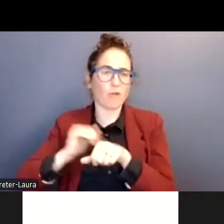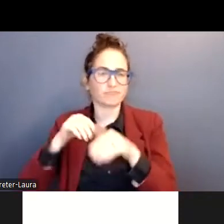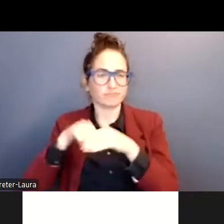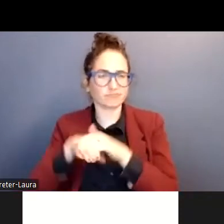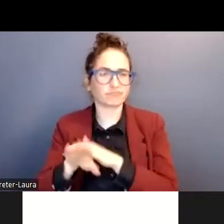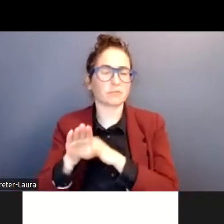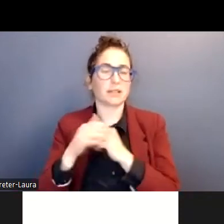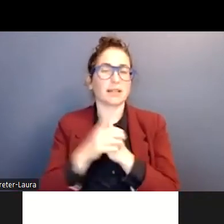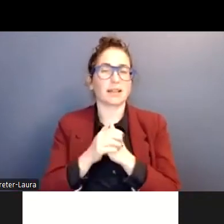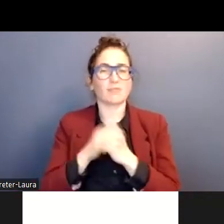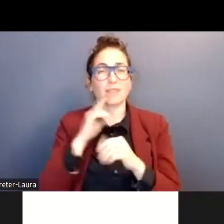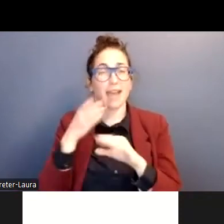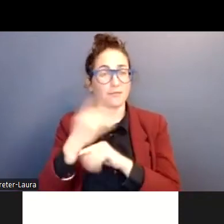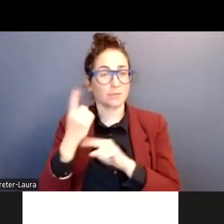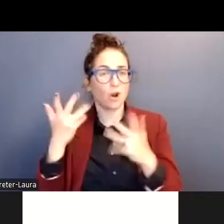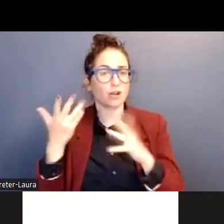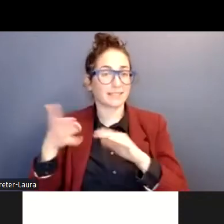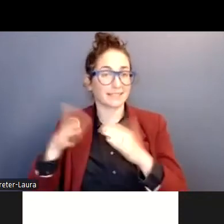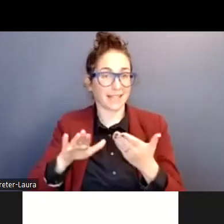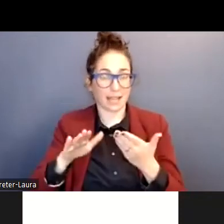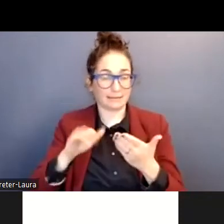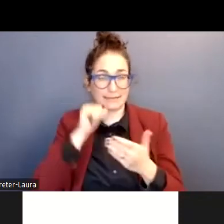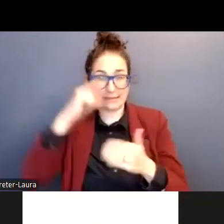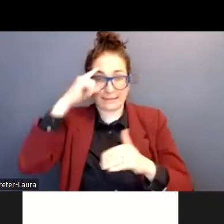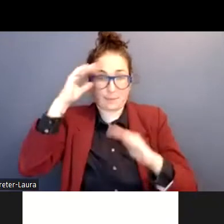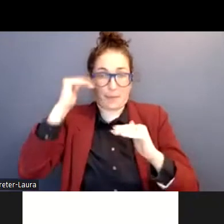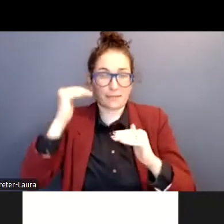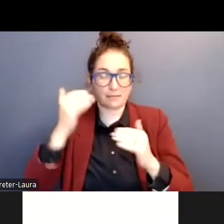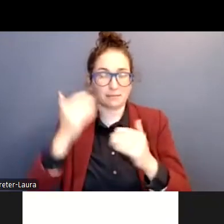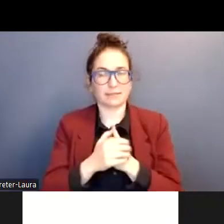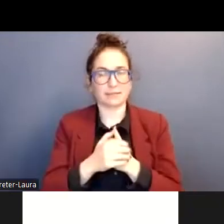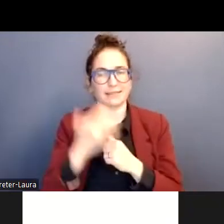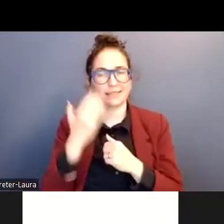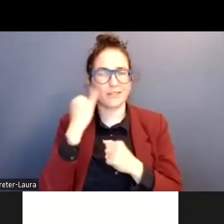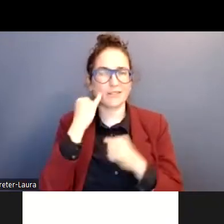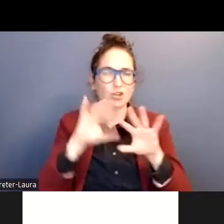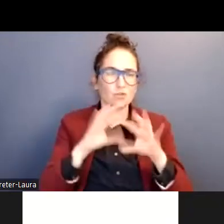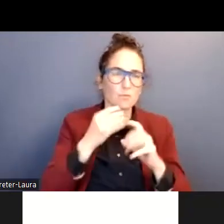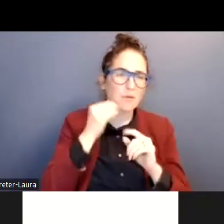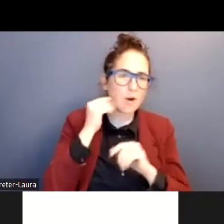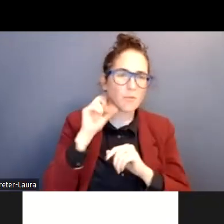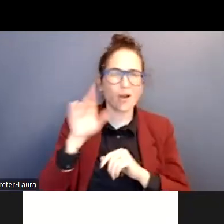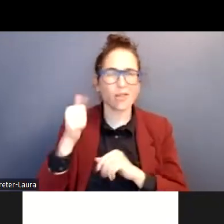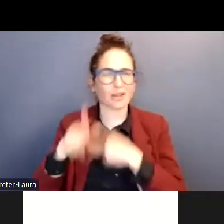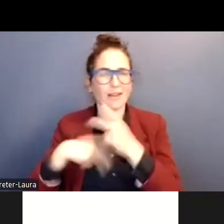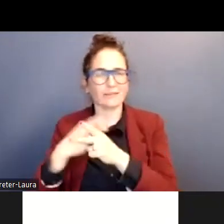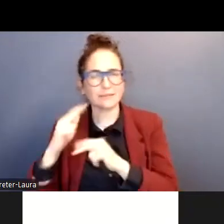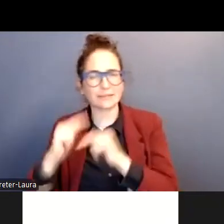after somebody had died unexpectedly at a group home or some other facility, which I was